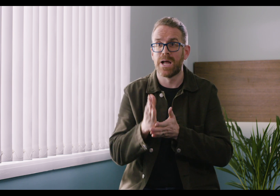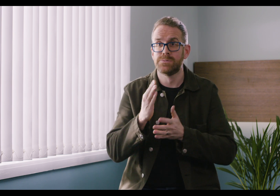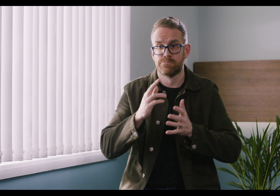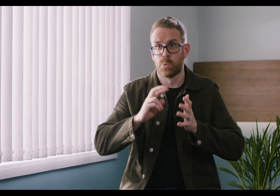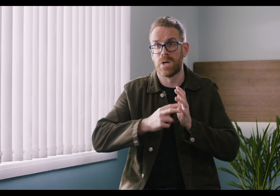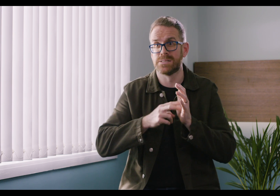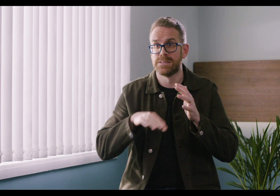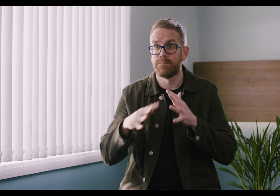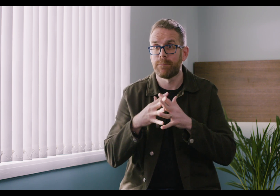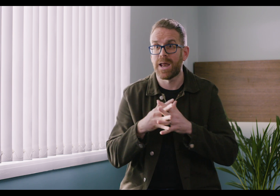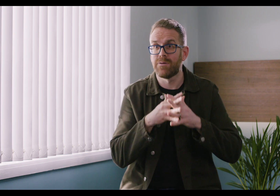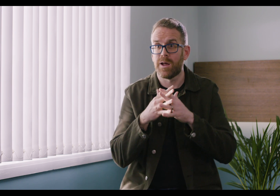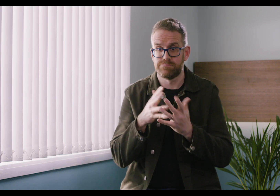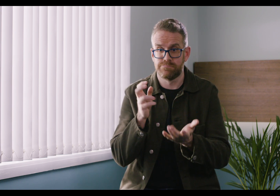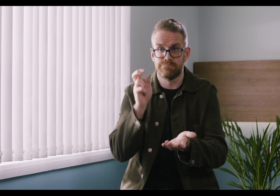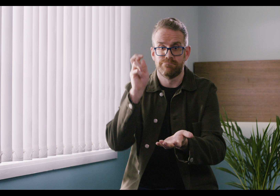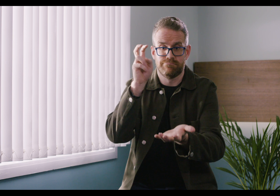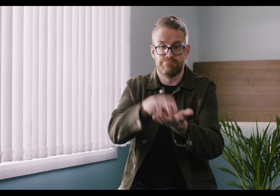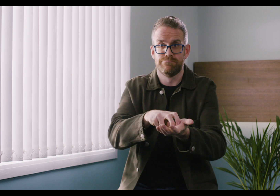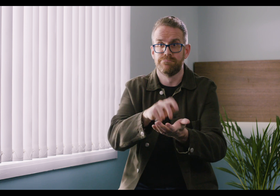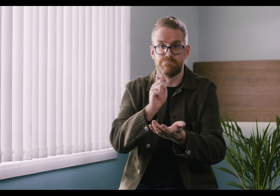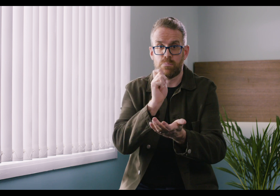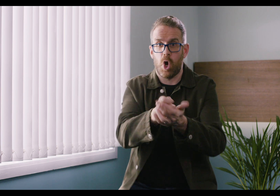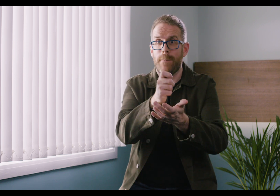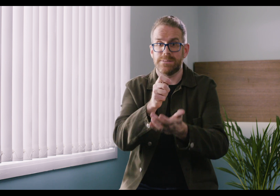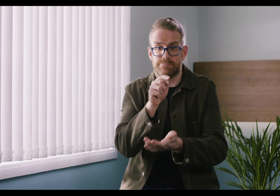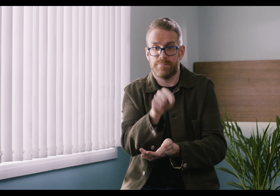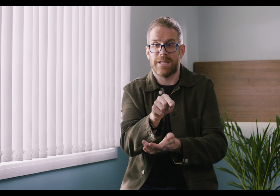that we onboarded a disability rights organisation in America.